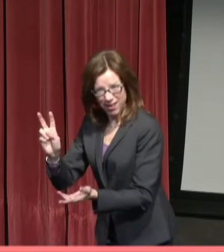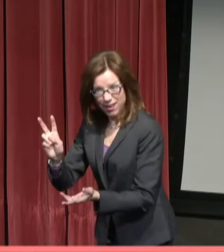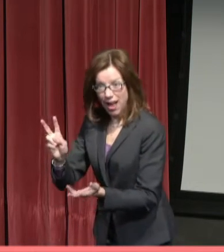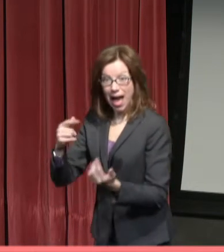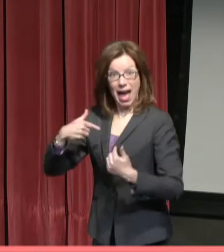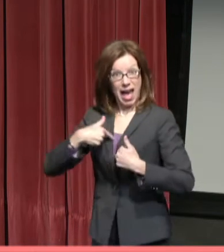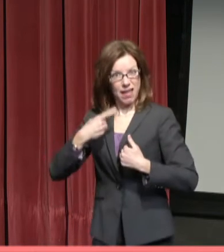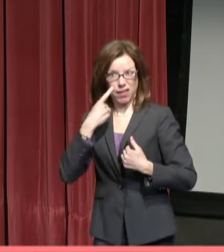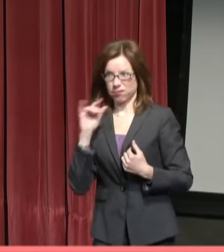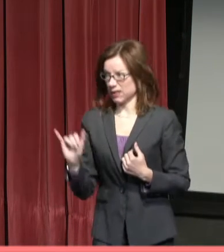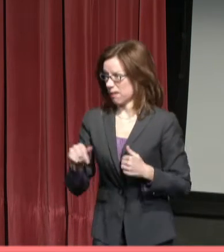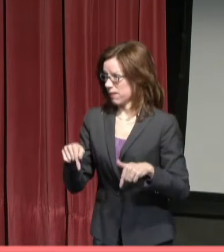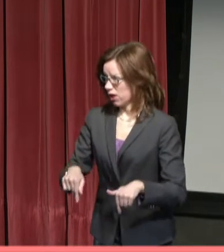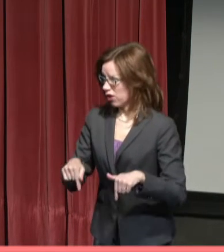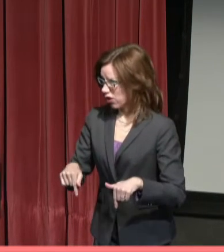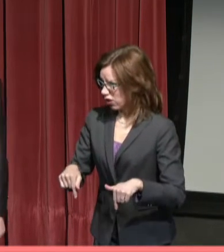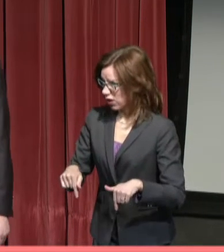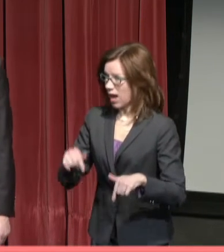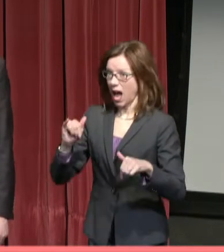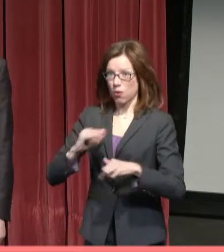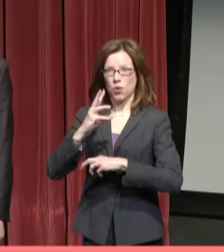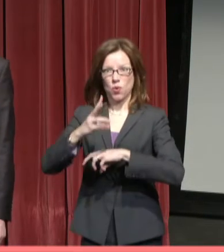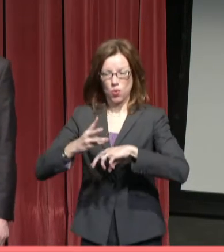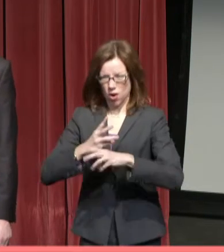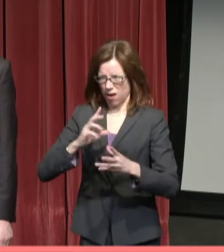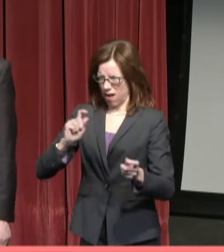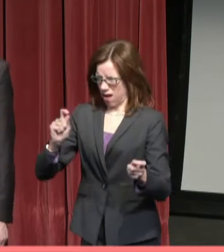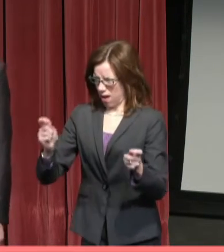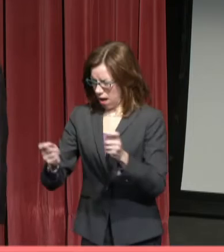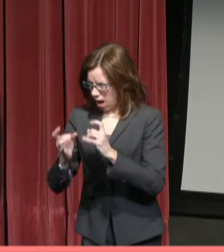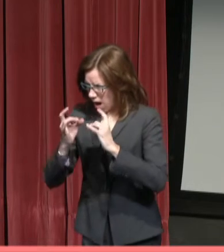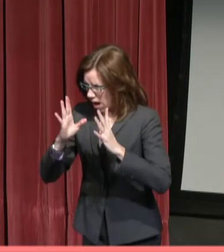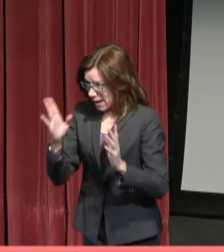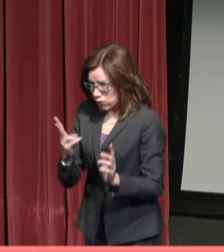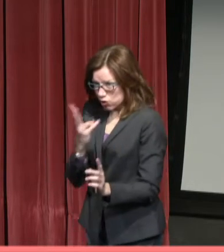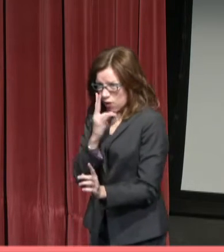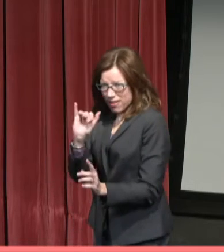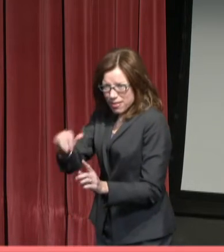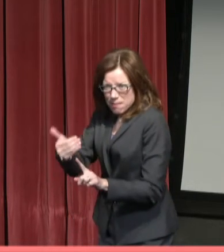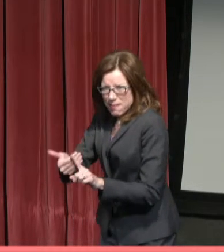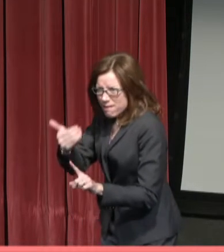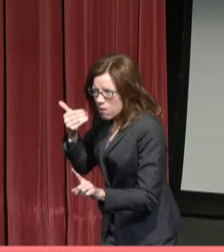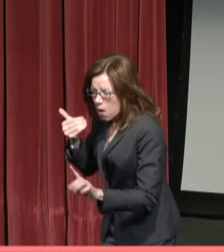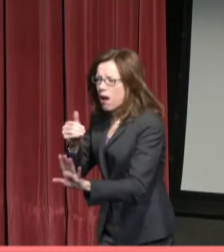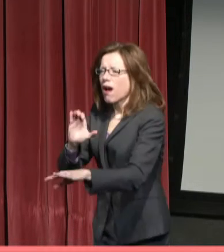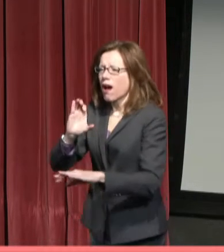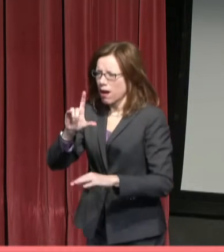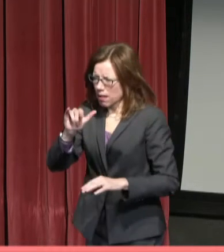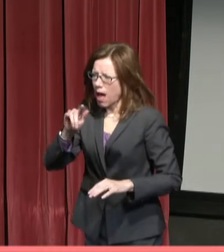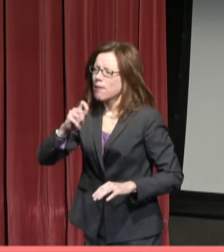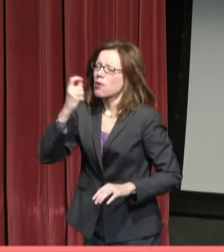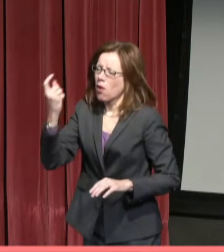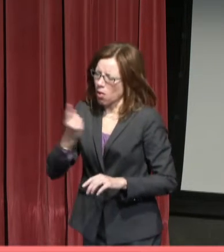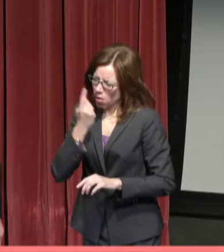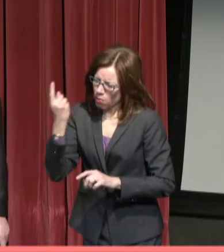into a state that's never been seen before. Yes, climate has changed in the past, as the Republicans here like to tell you.